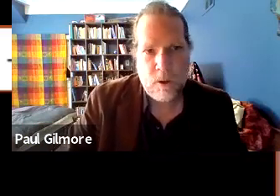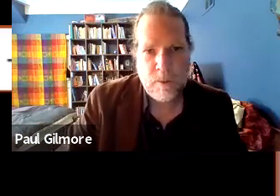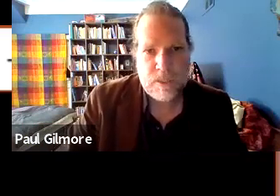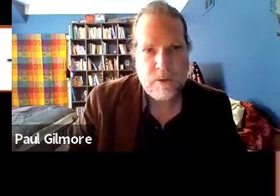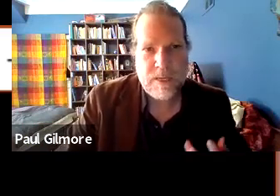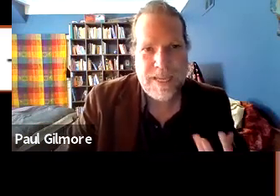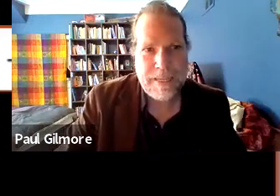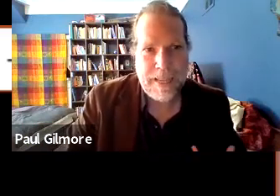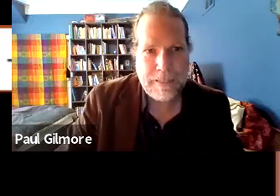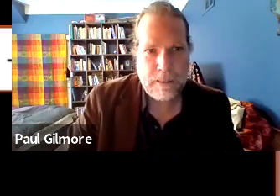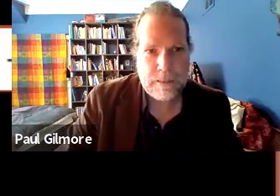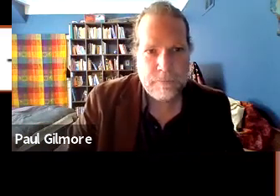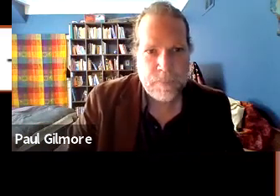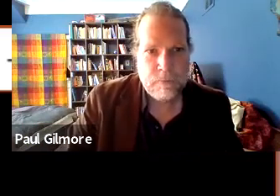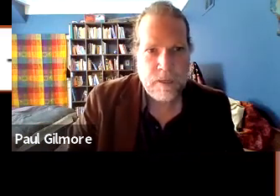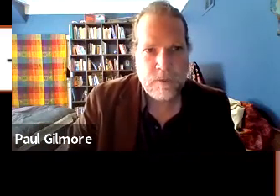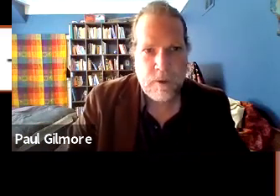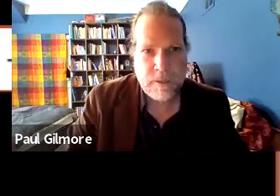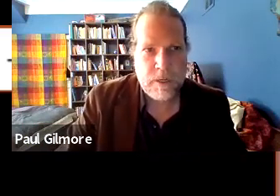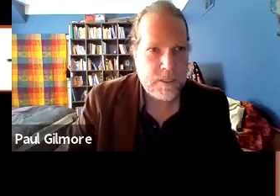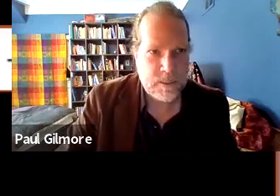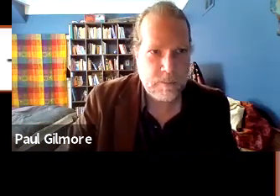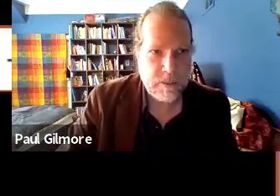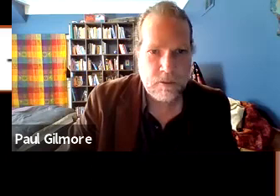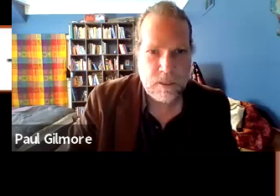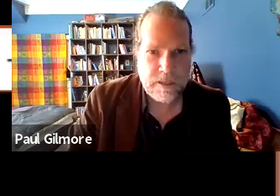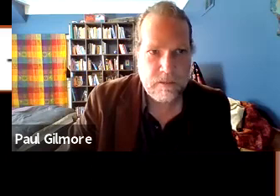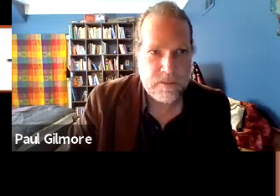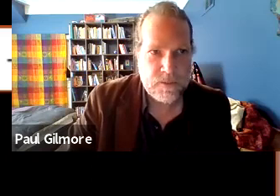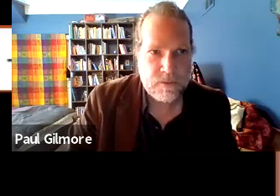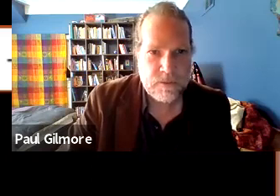it's almost like we can't handle it, right? We want America somehow to look like this.